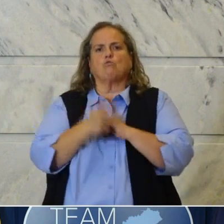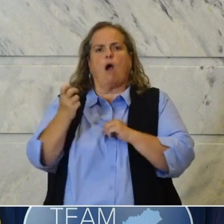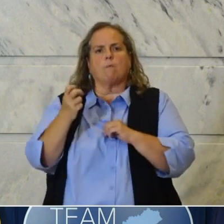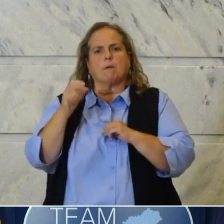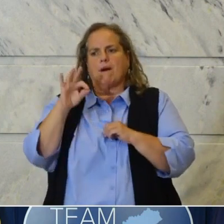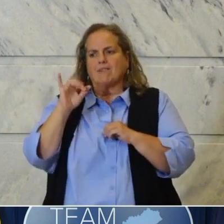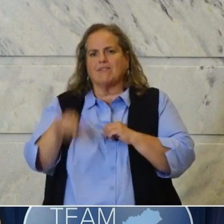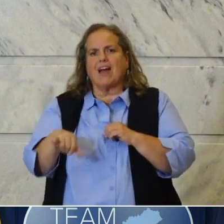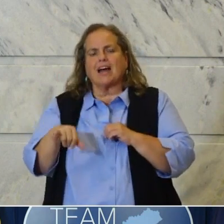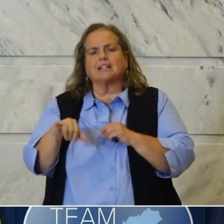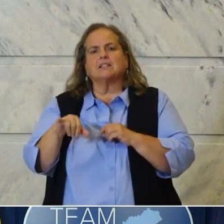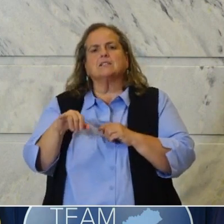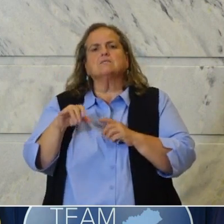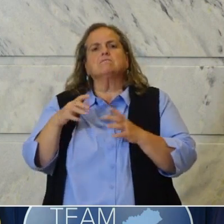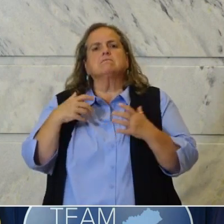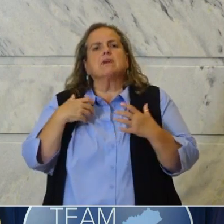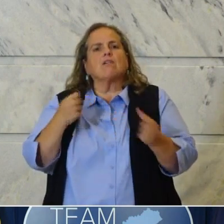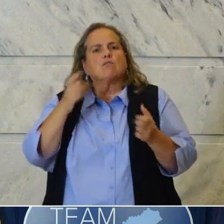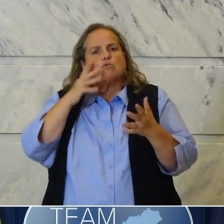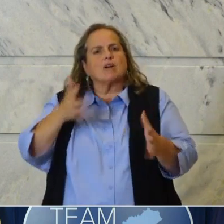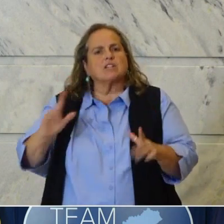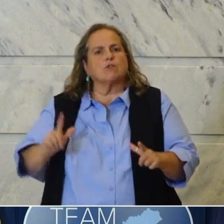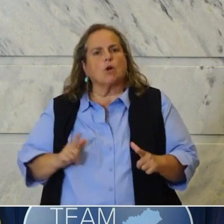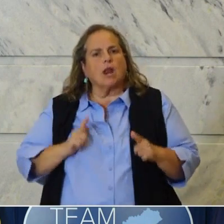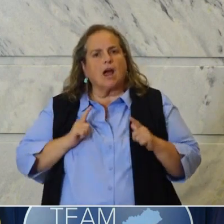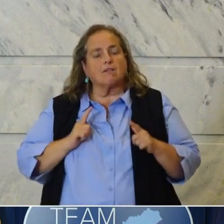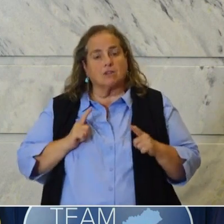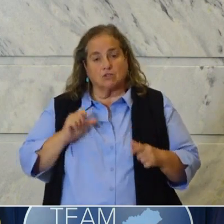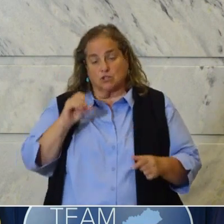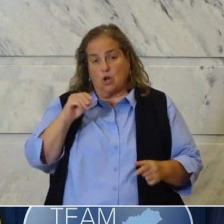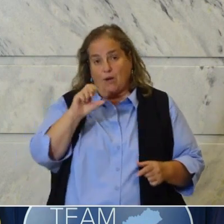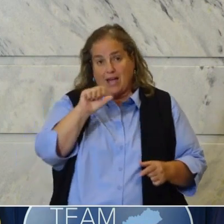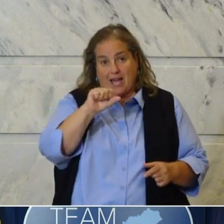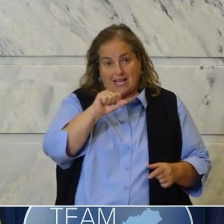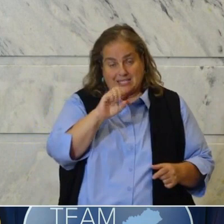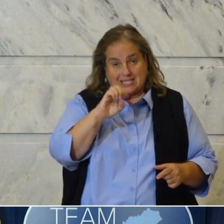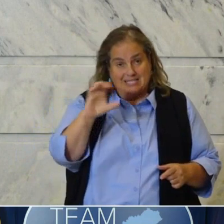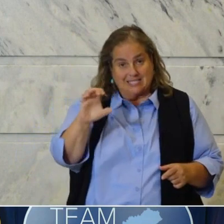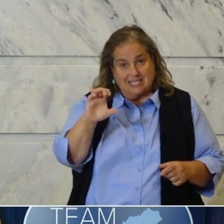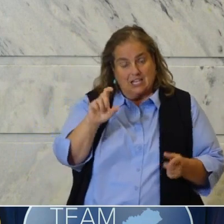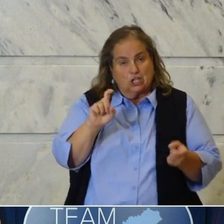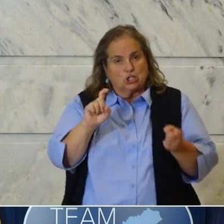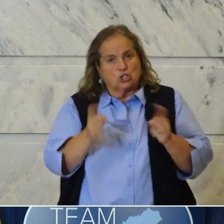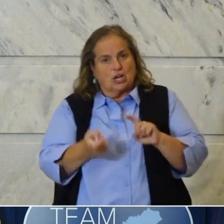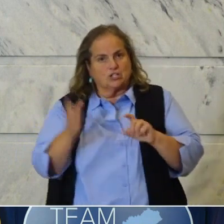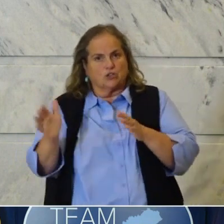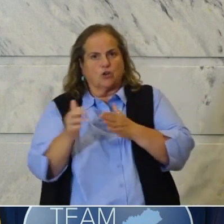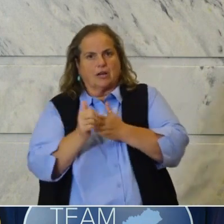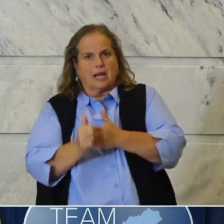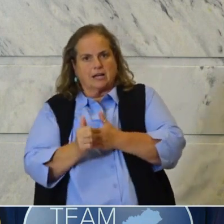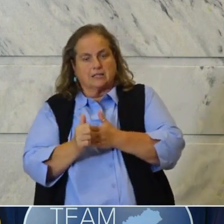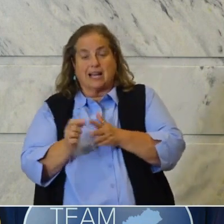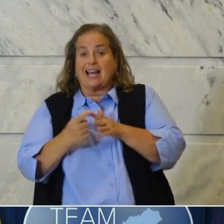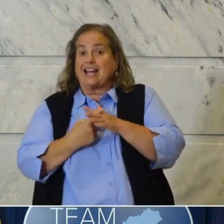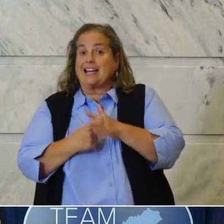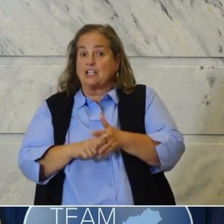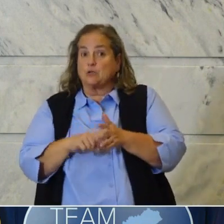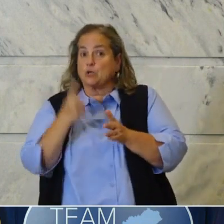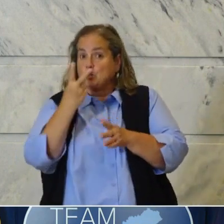life. So let's just talk about quick. The SEC modified their guidelines after their initial guidelines. Initially, it was to test per week, but then they